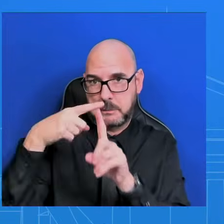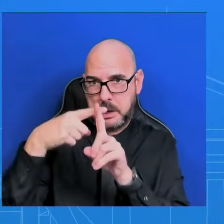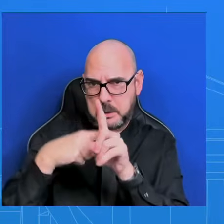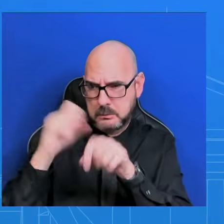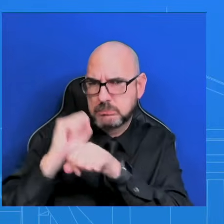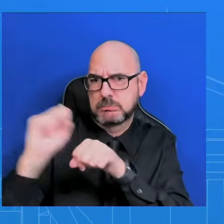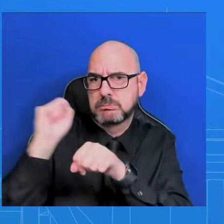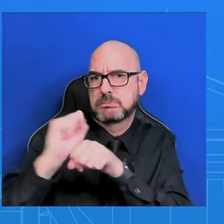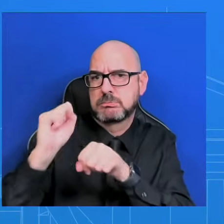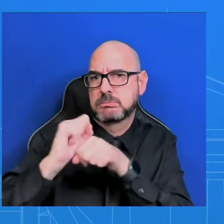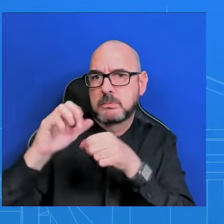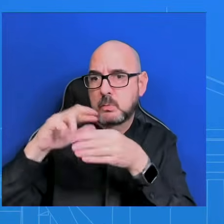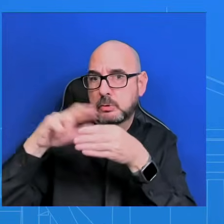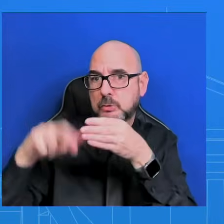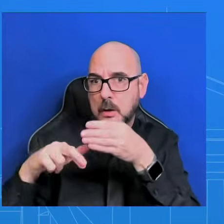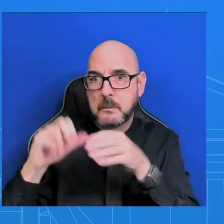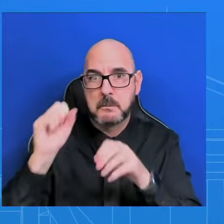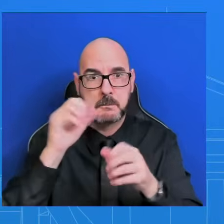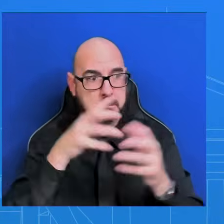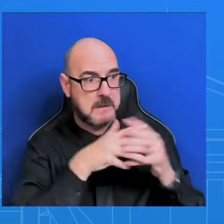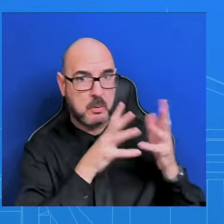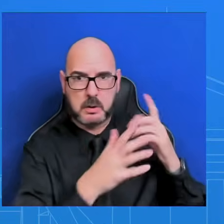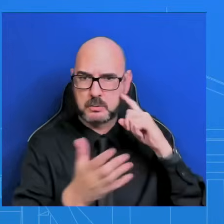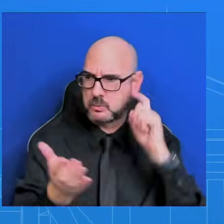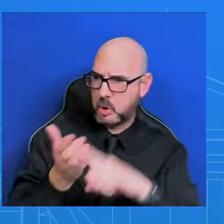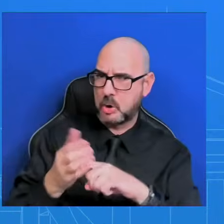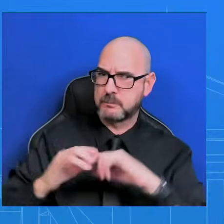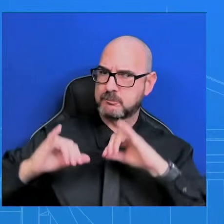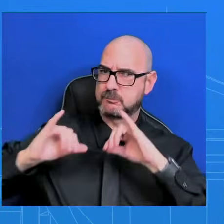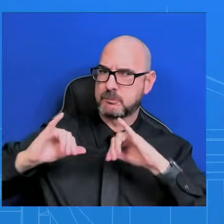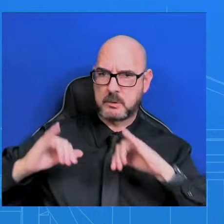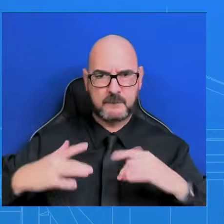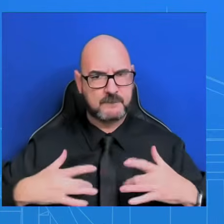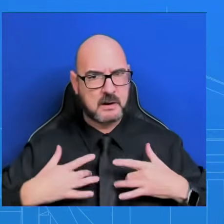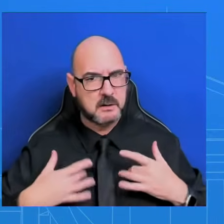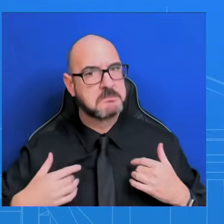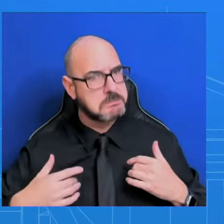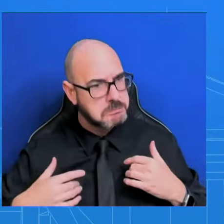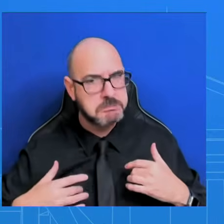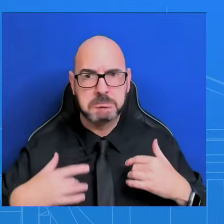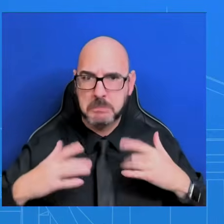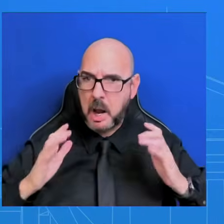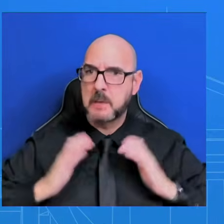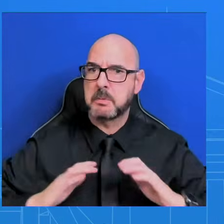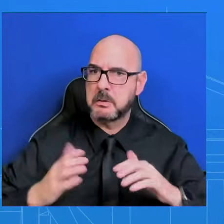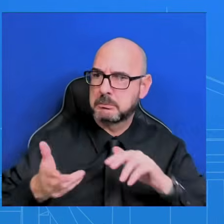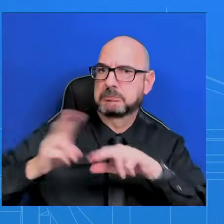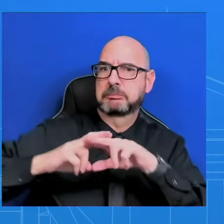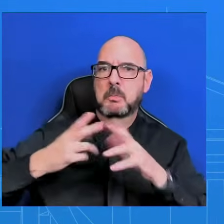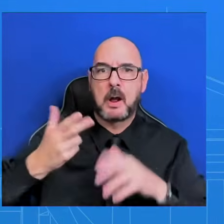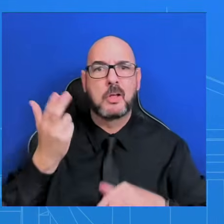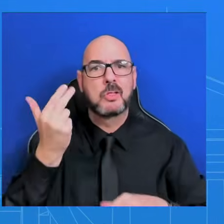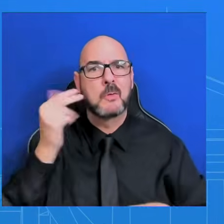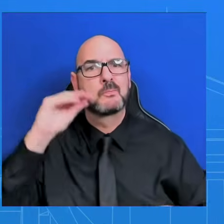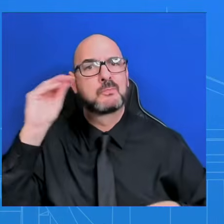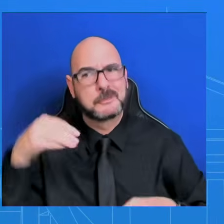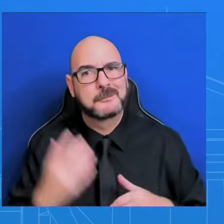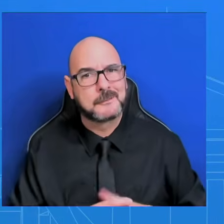Consumer sentiments increased 13 percent this month, rising to the -- its highest level in more than two years.